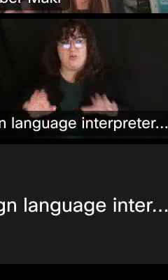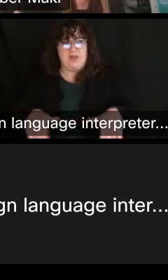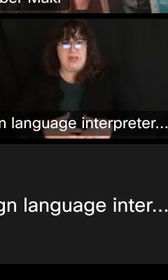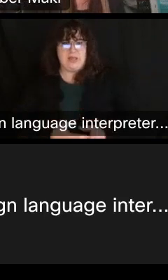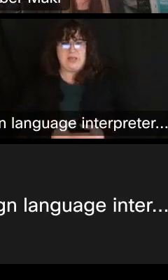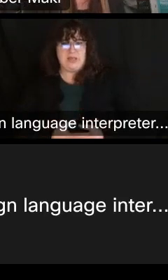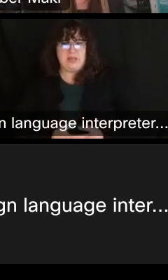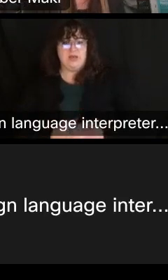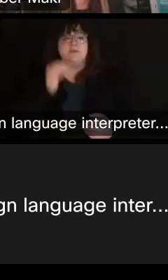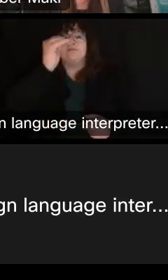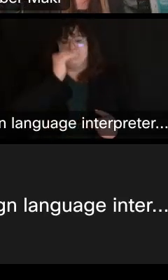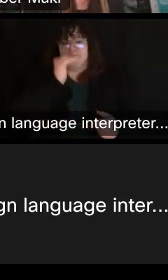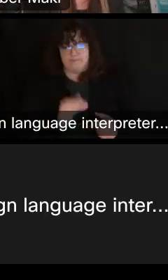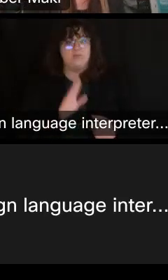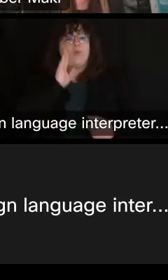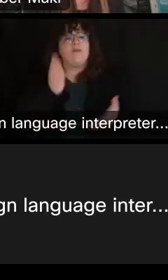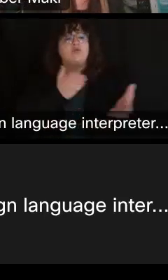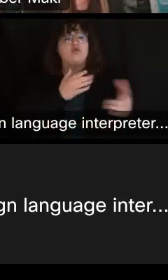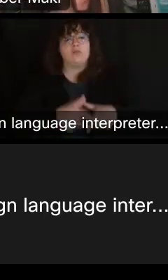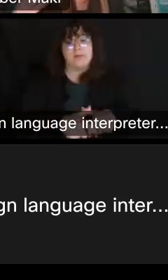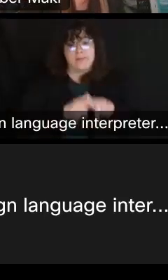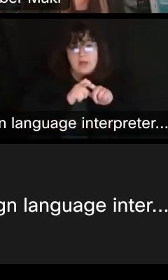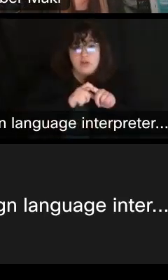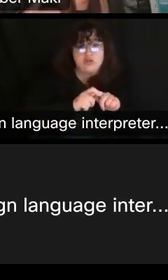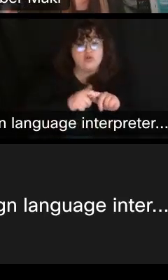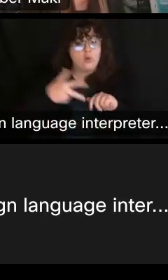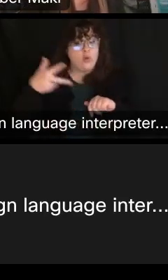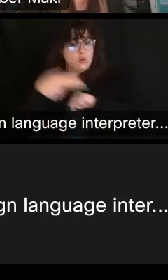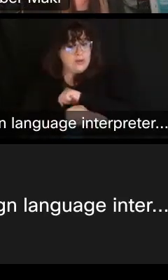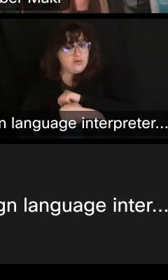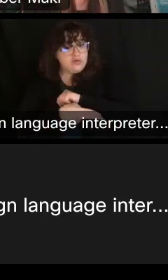Is there going to be a service suspension or termination? There's some things going on and